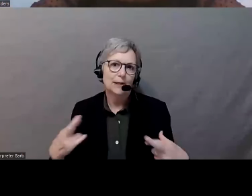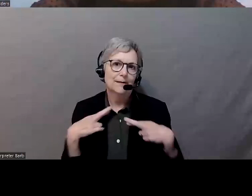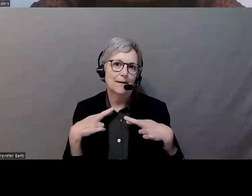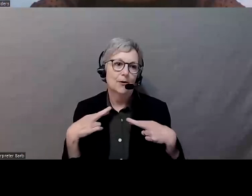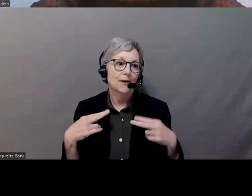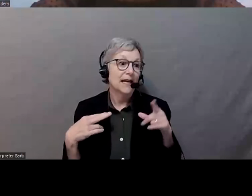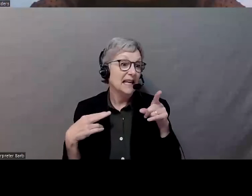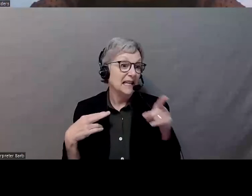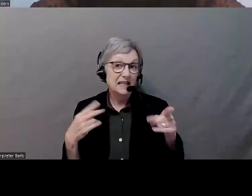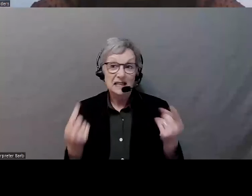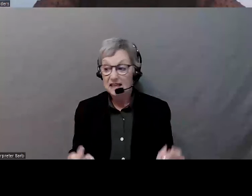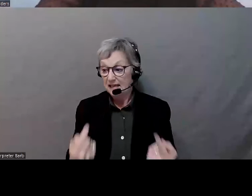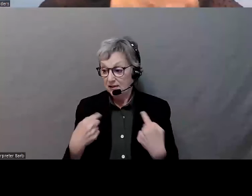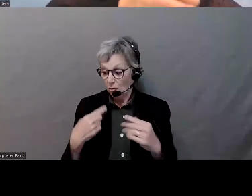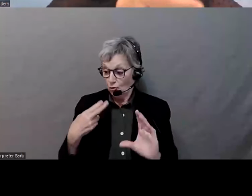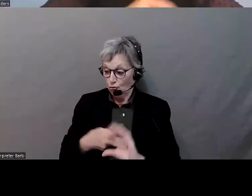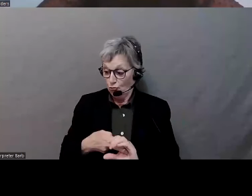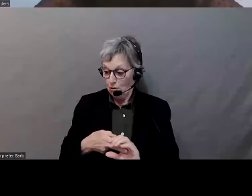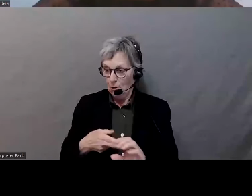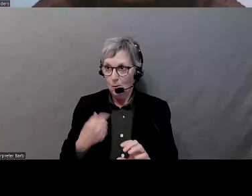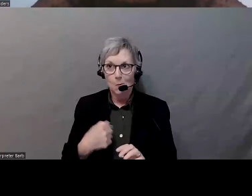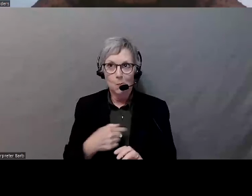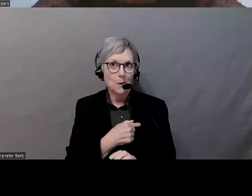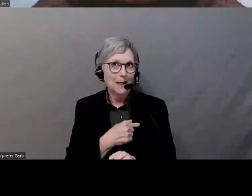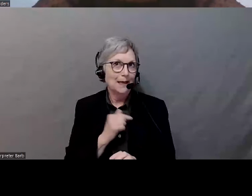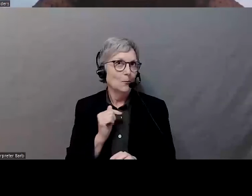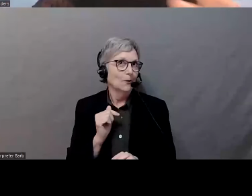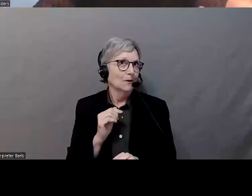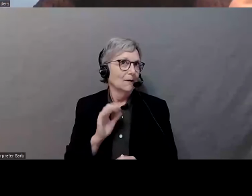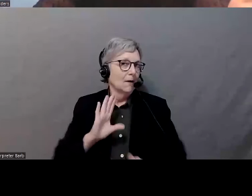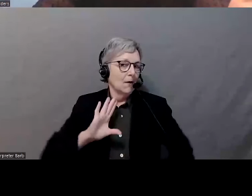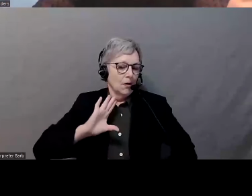AT THE LOWEST. I LOVE TO SHOW THIS PICTURE BECAUSE THIS IS HIS